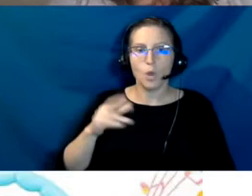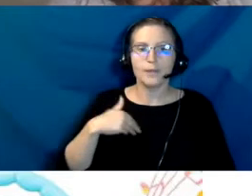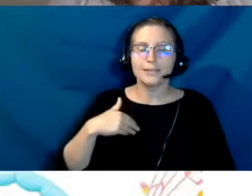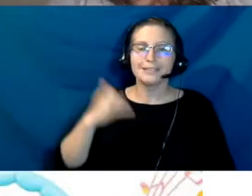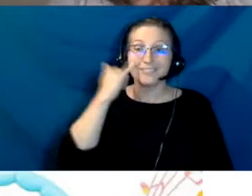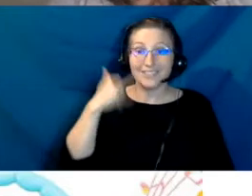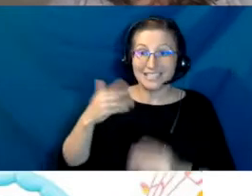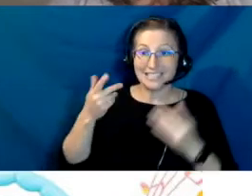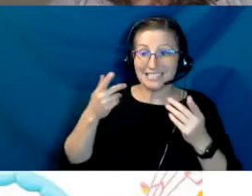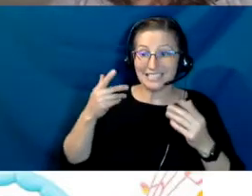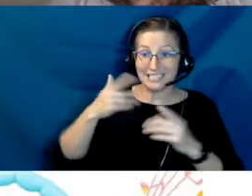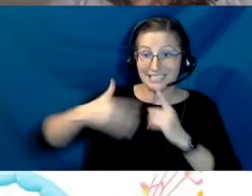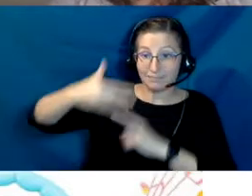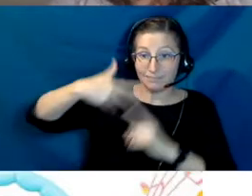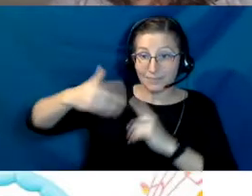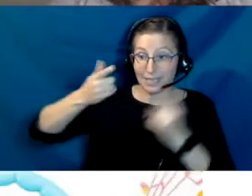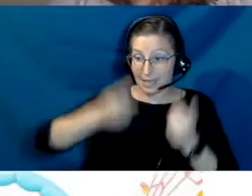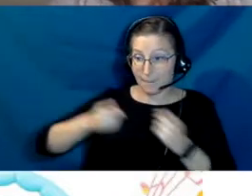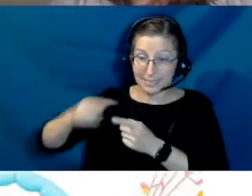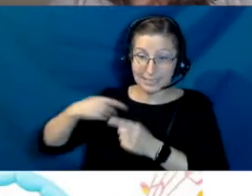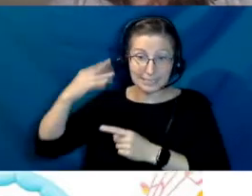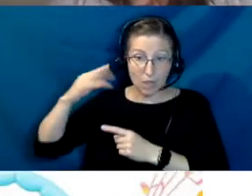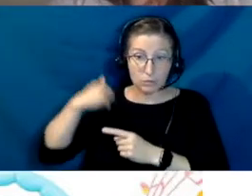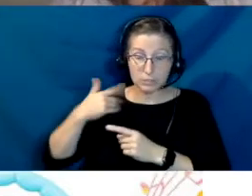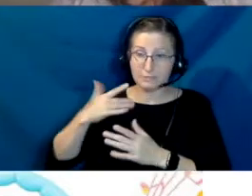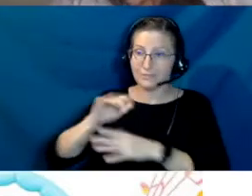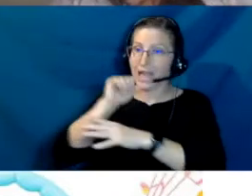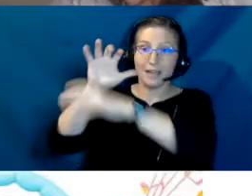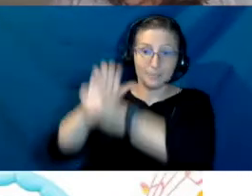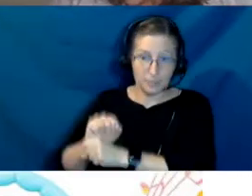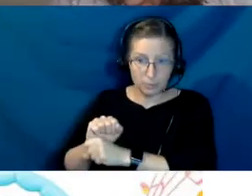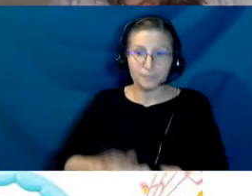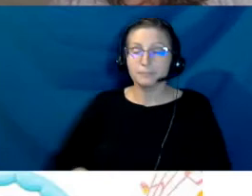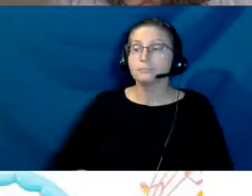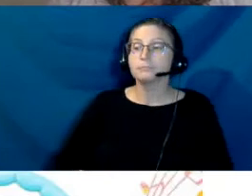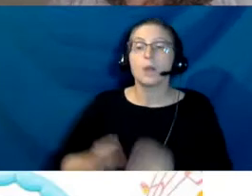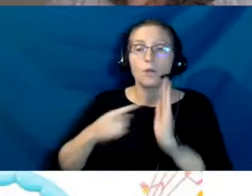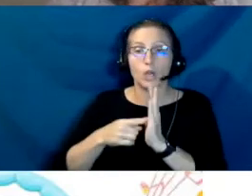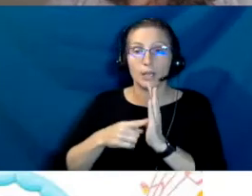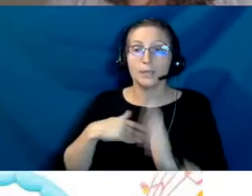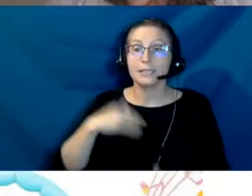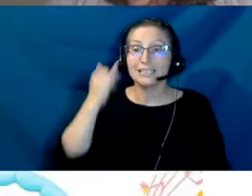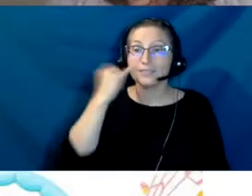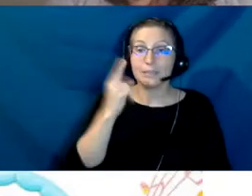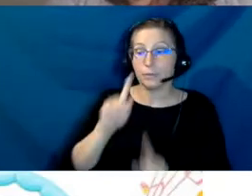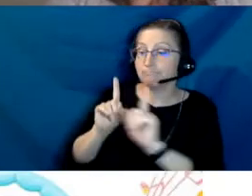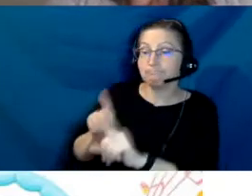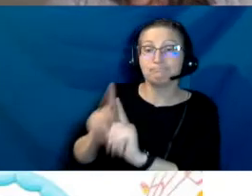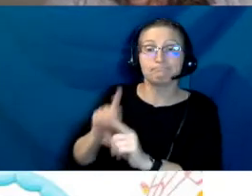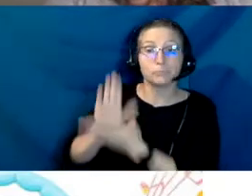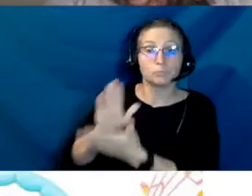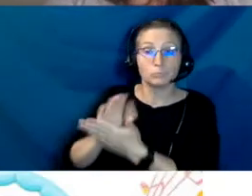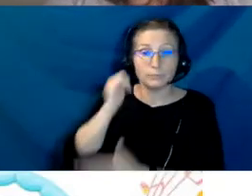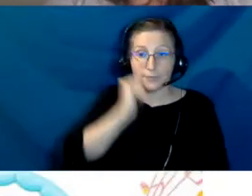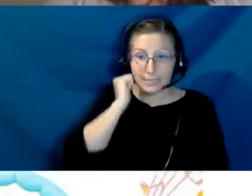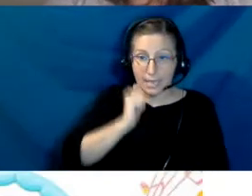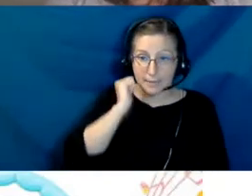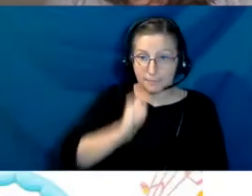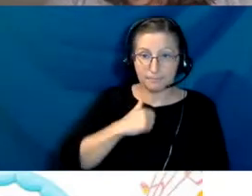to sounds in their environment. So for example, a child who is at school every day, at 330,